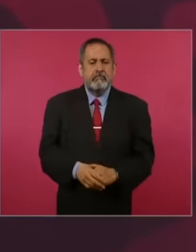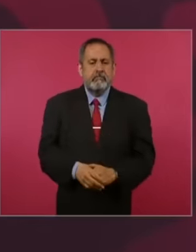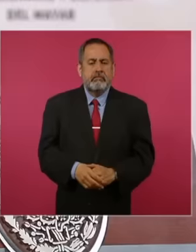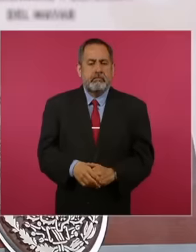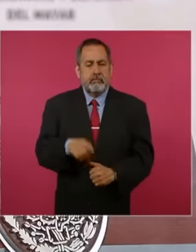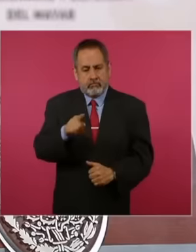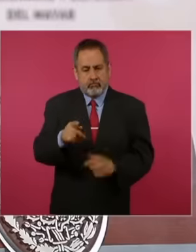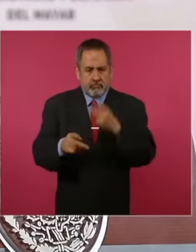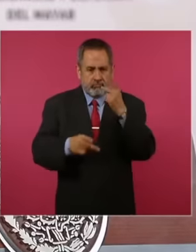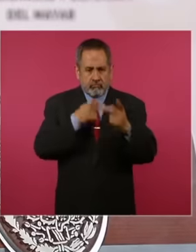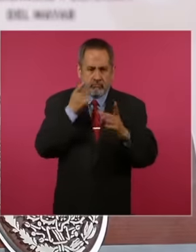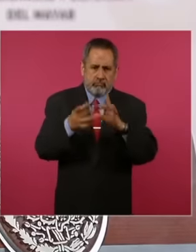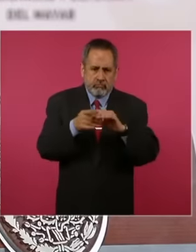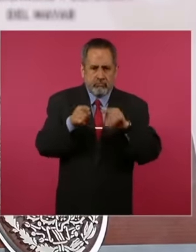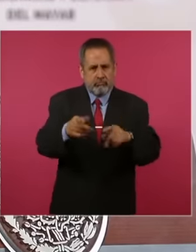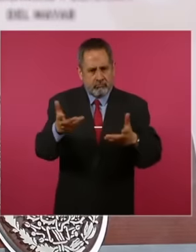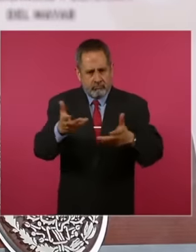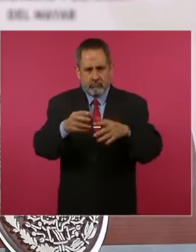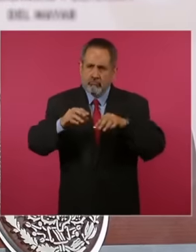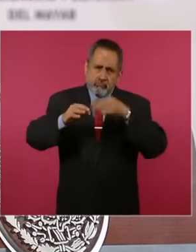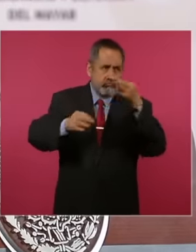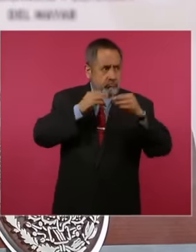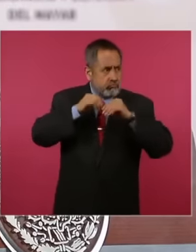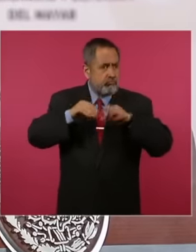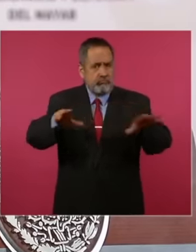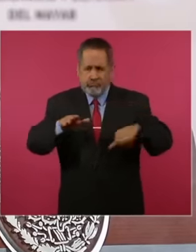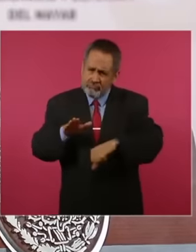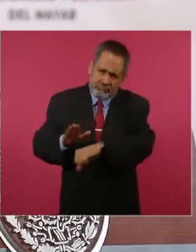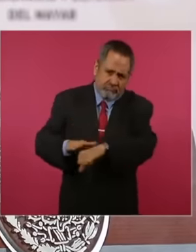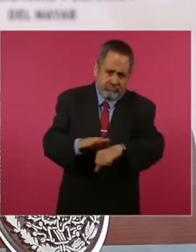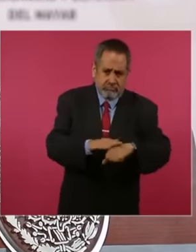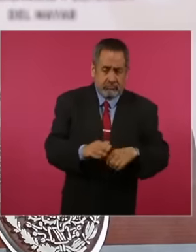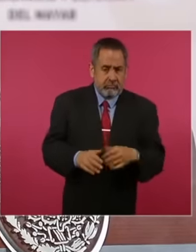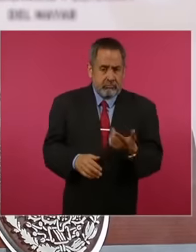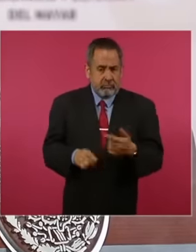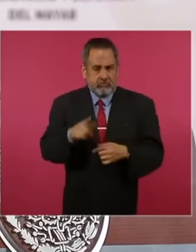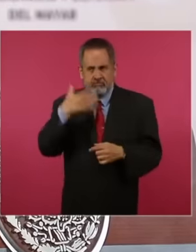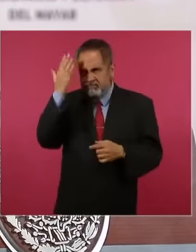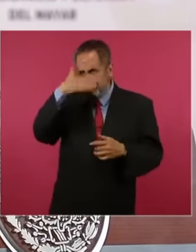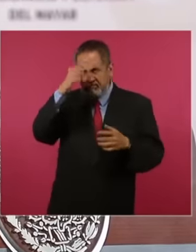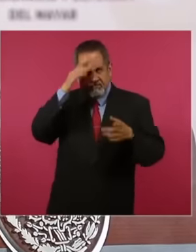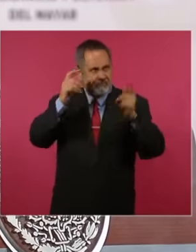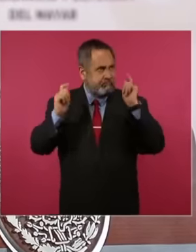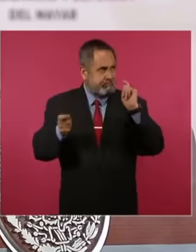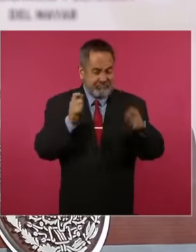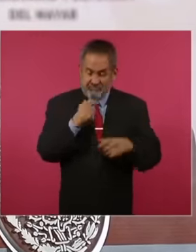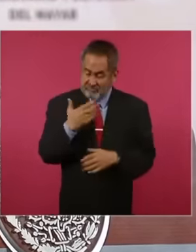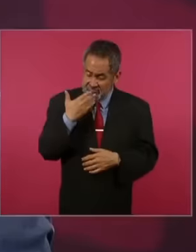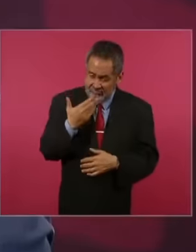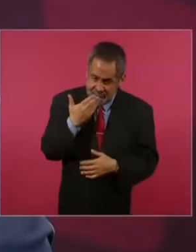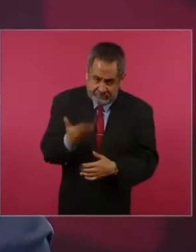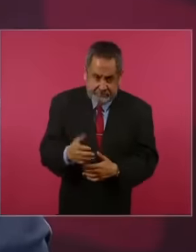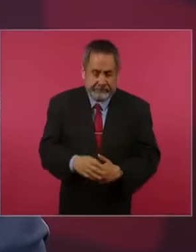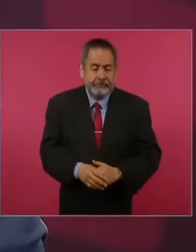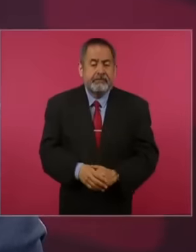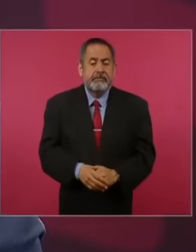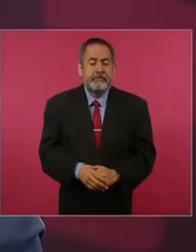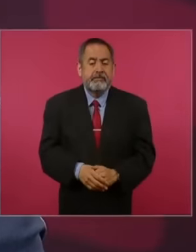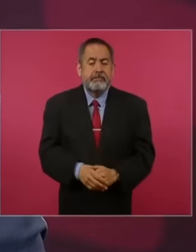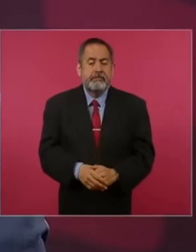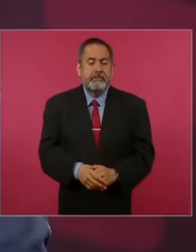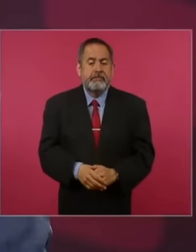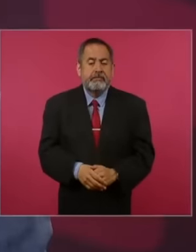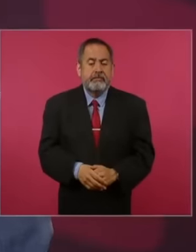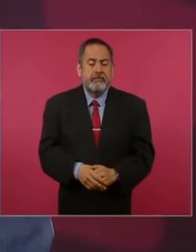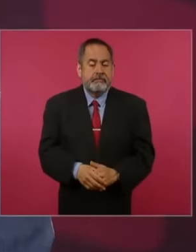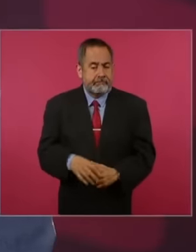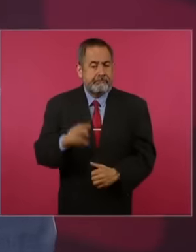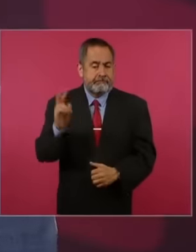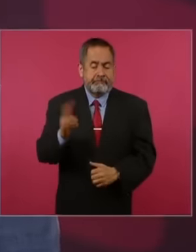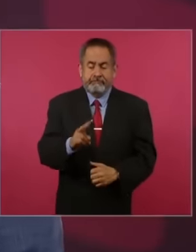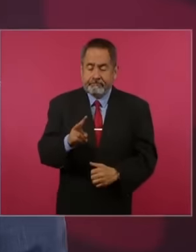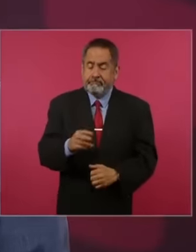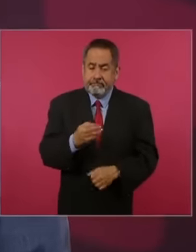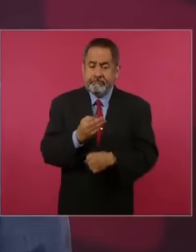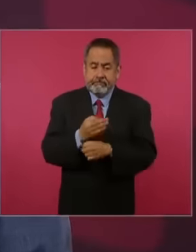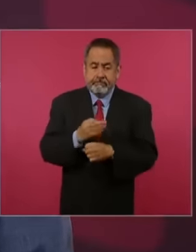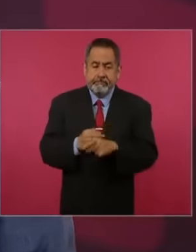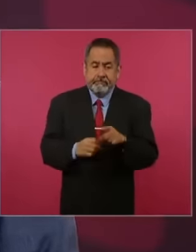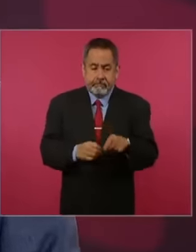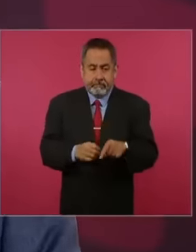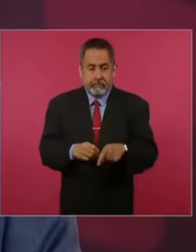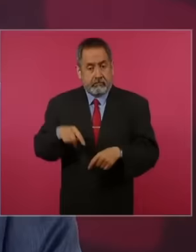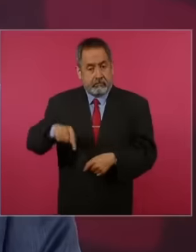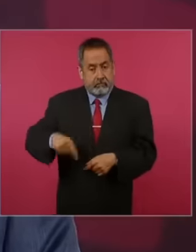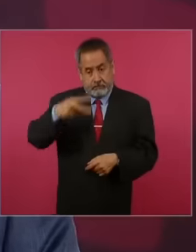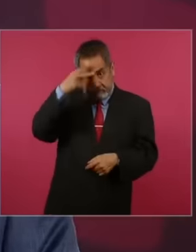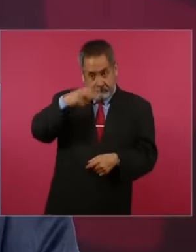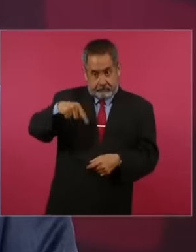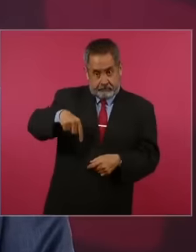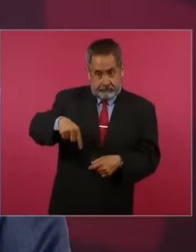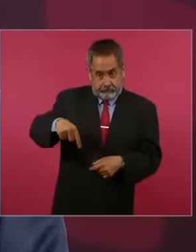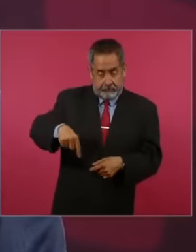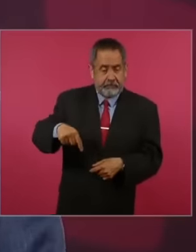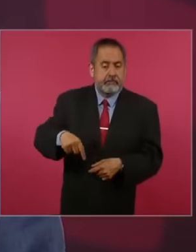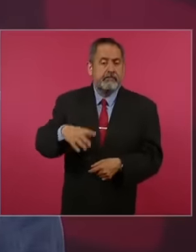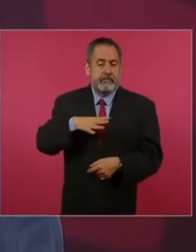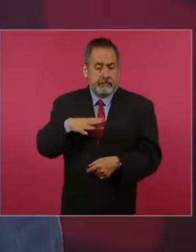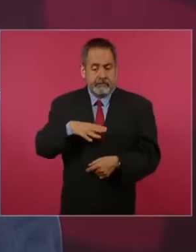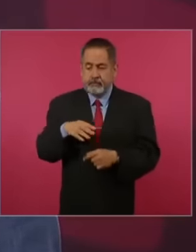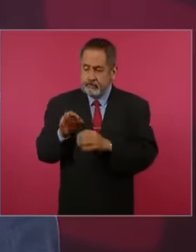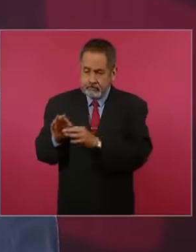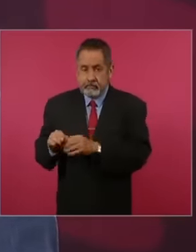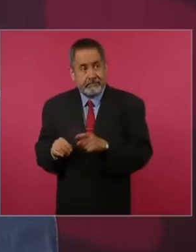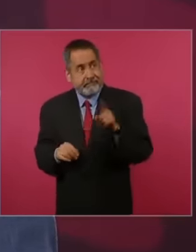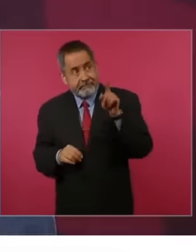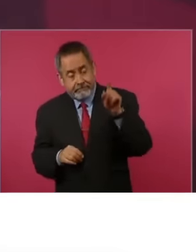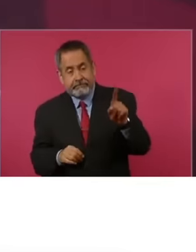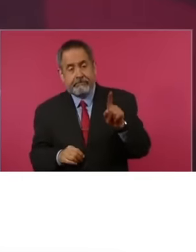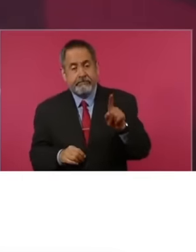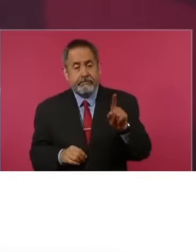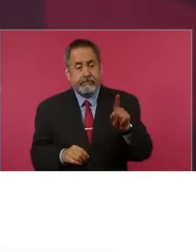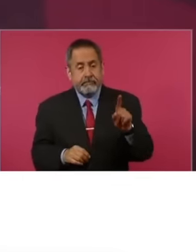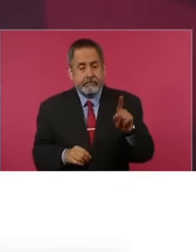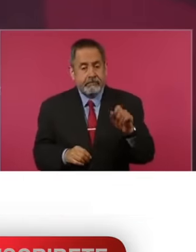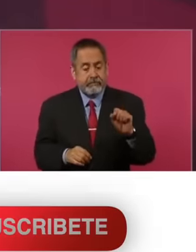you are doing You are very informed and in fact the country now has a situation eh